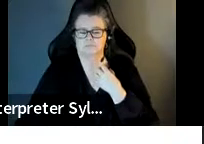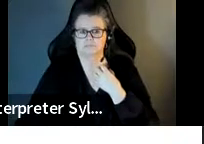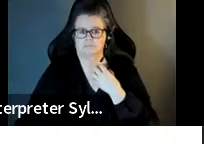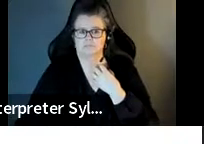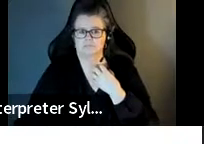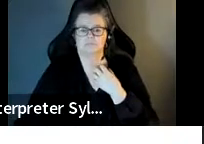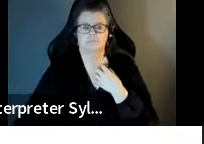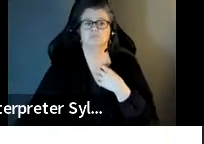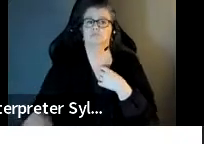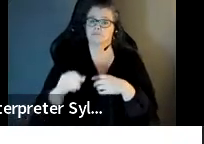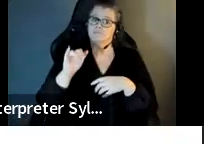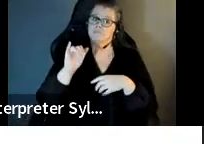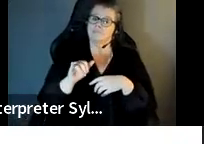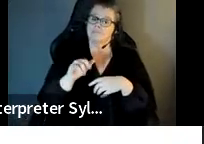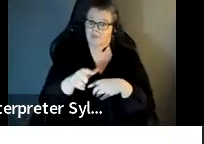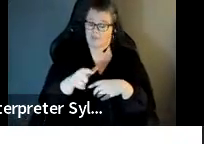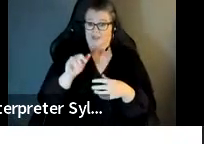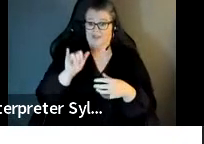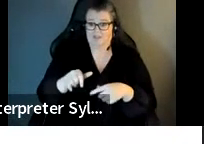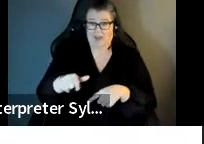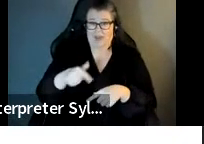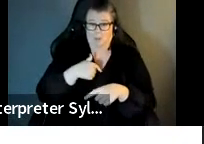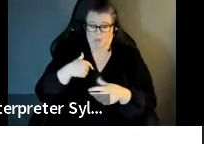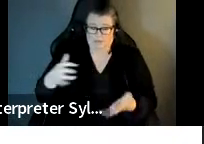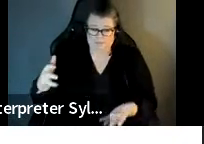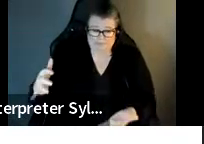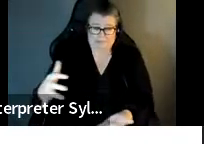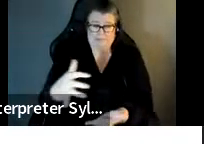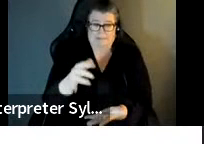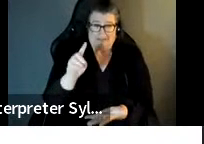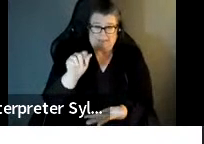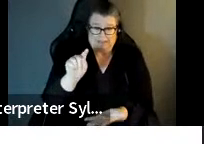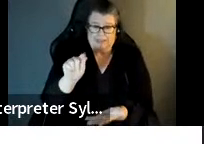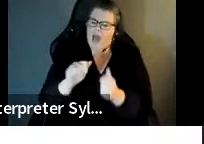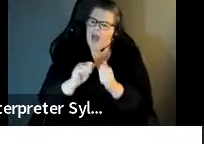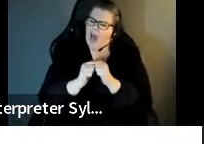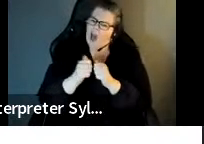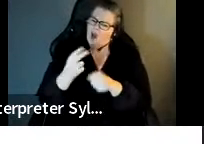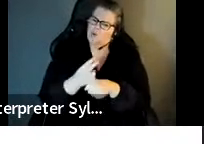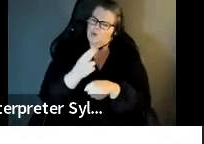used to inform access -- the design of accessible medical diagnostic equipment.